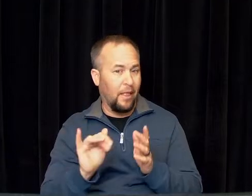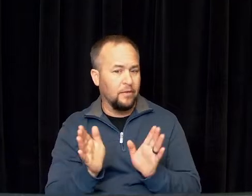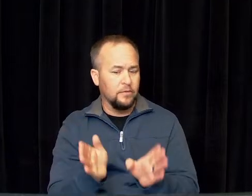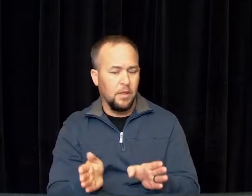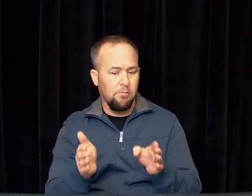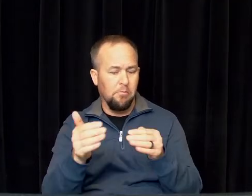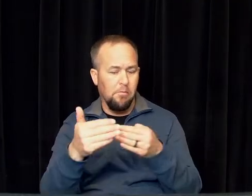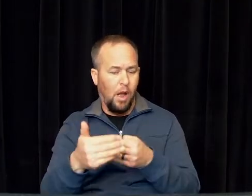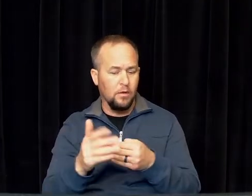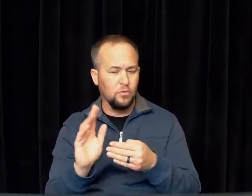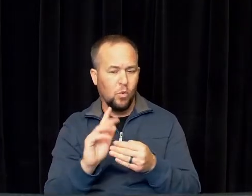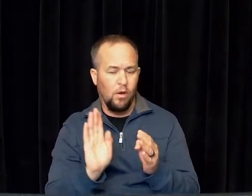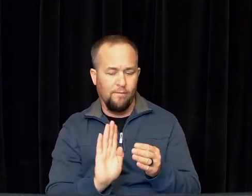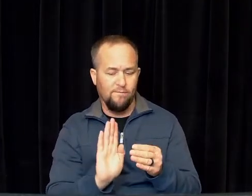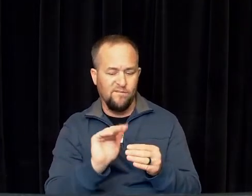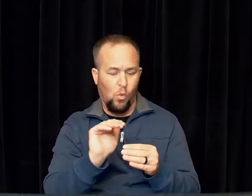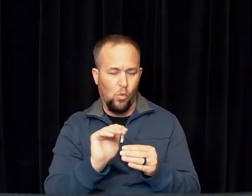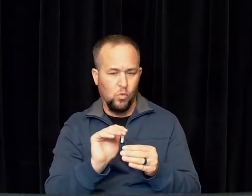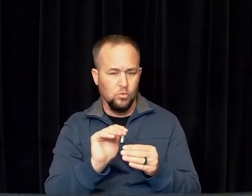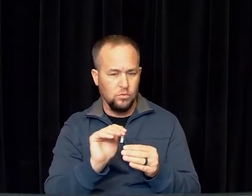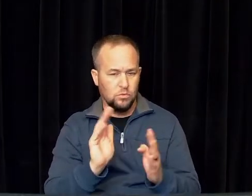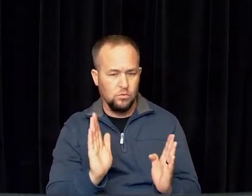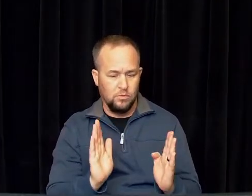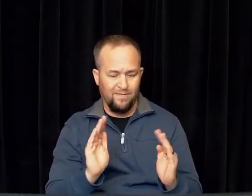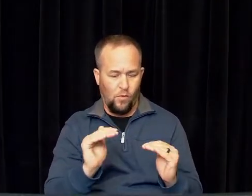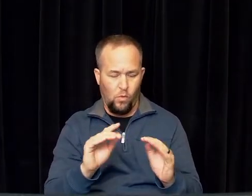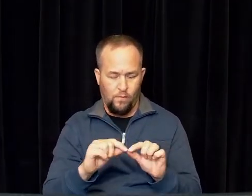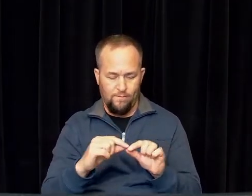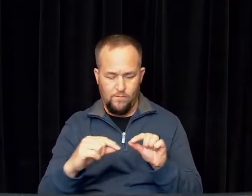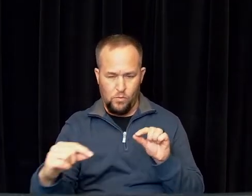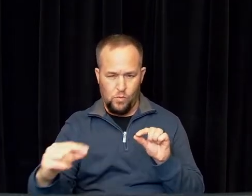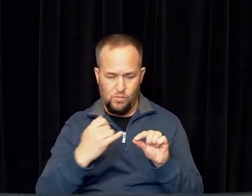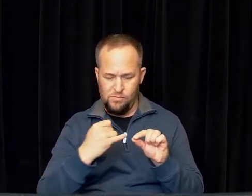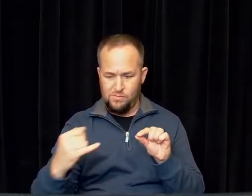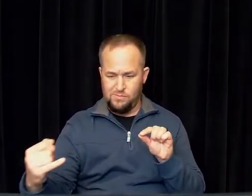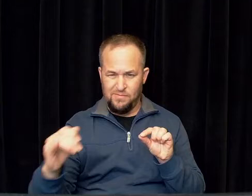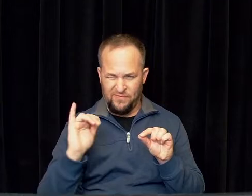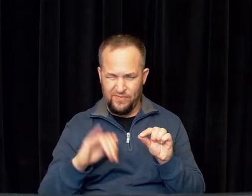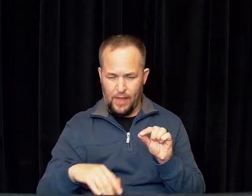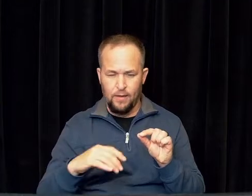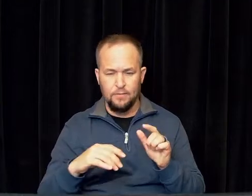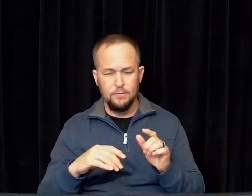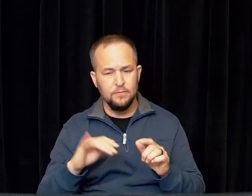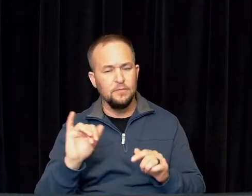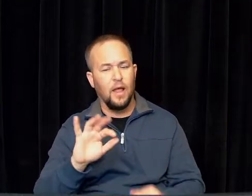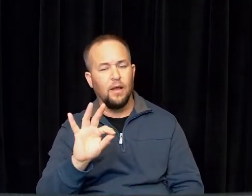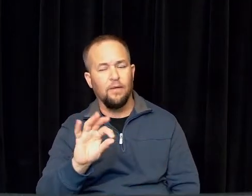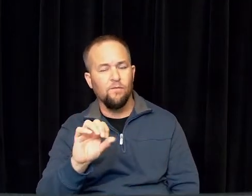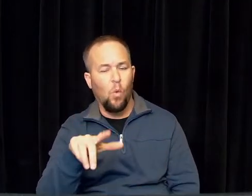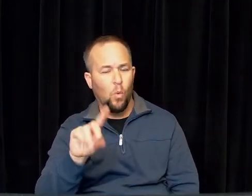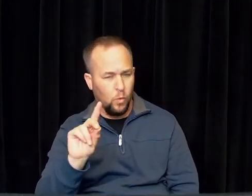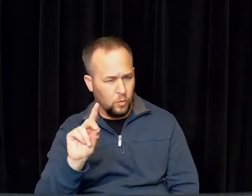the section or the 3-D shape that you have. So, I'm going to kind of remind you kind of like the fold